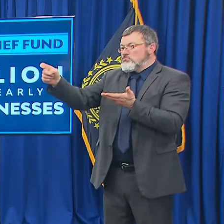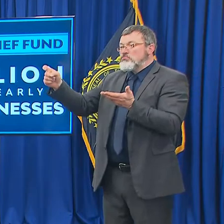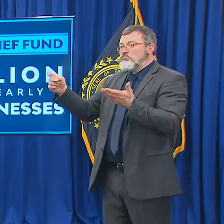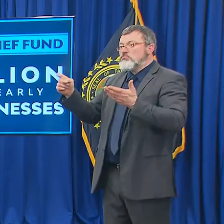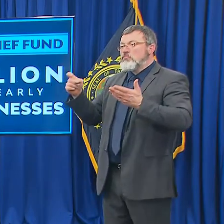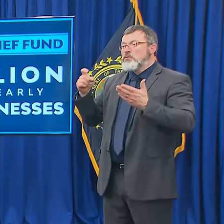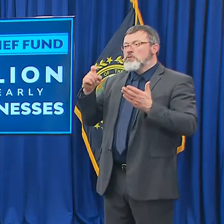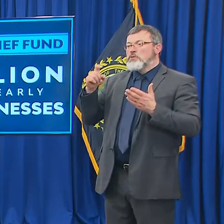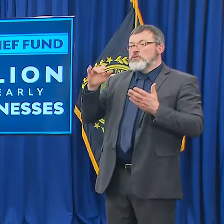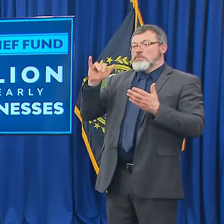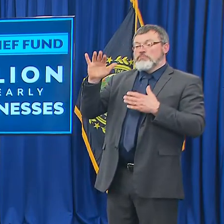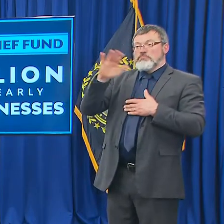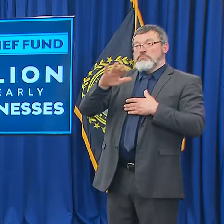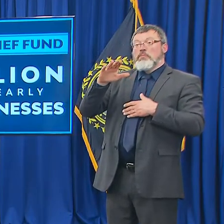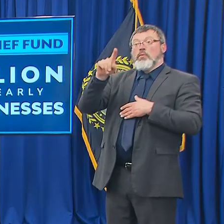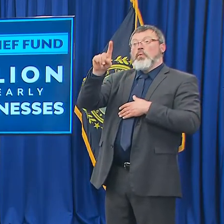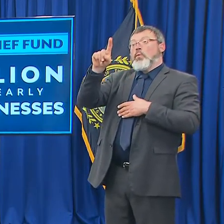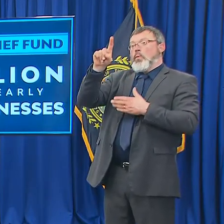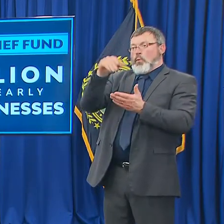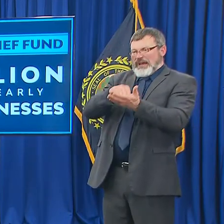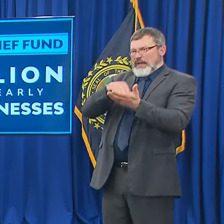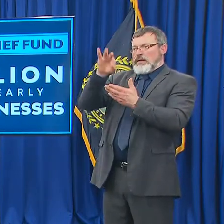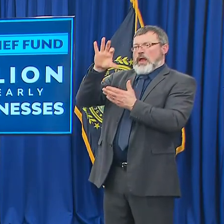and that had truly been affected by the covered pandemic